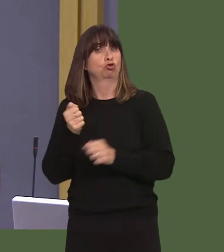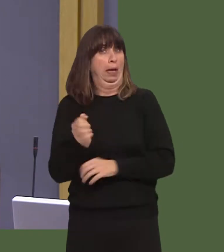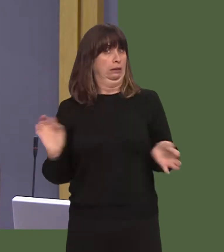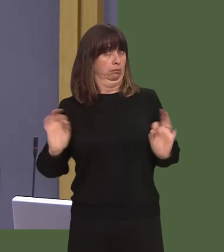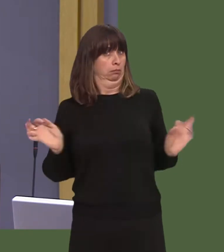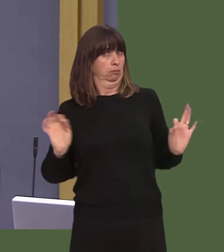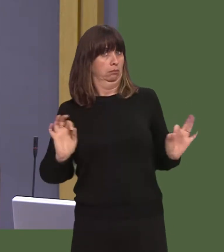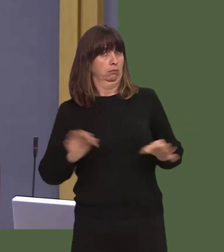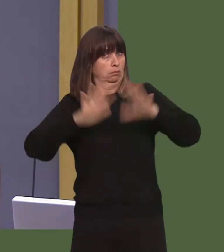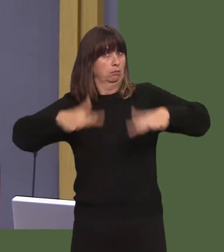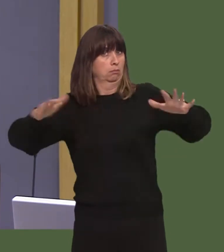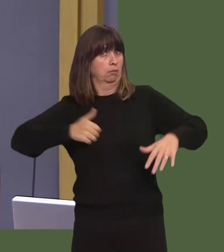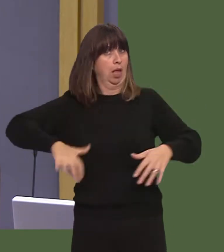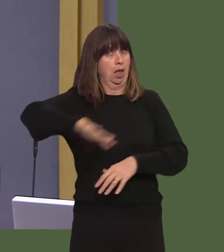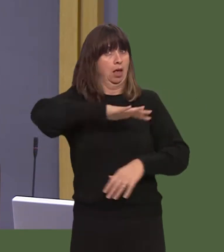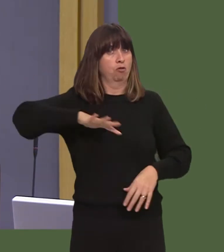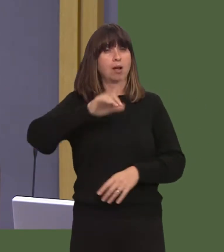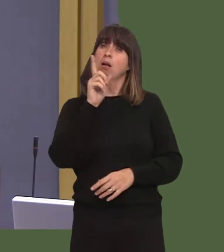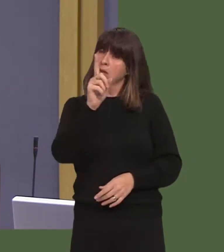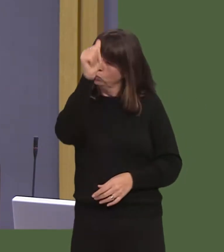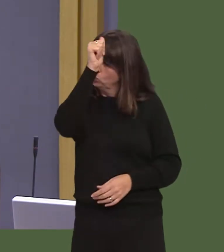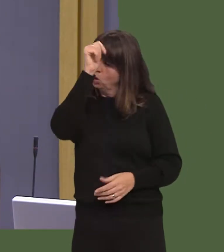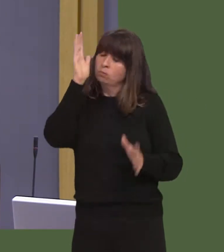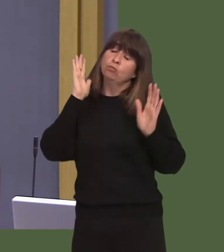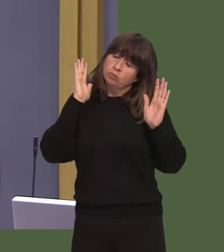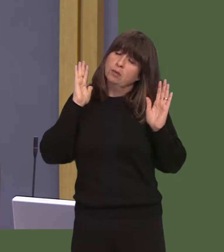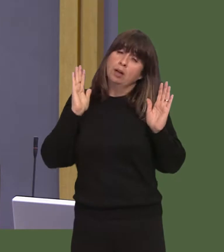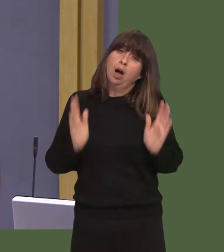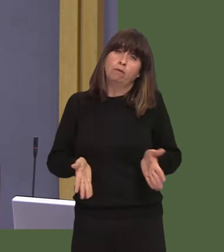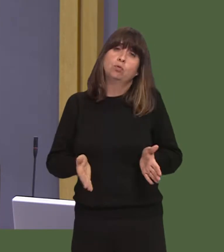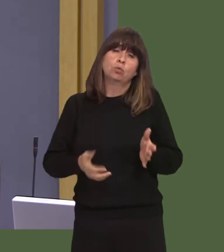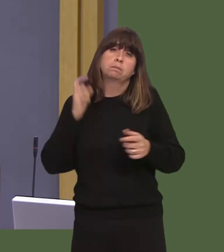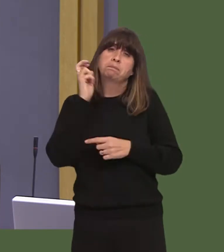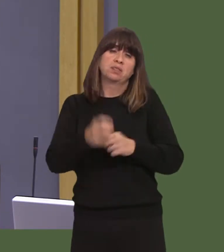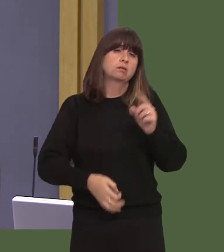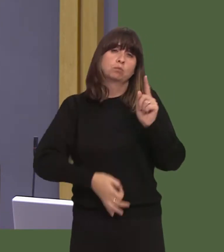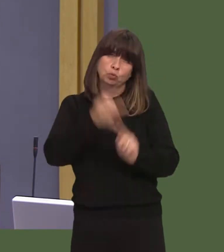But the truth is that we need to transform bus services in rural areas, and Plaid Cymru